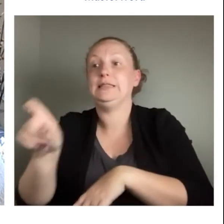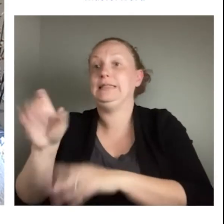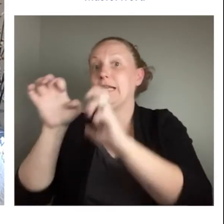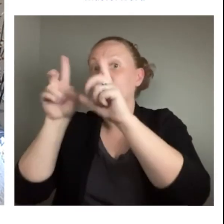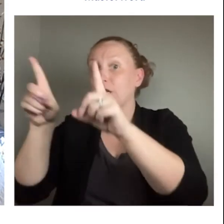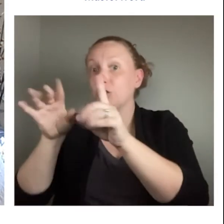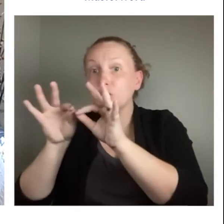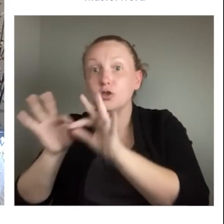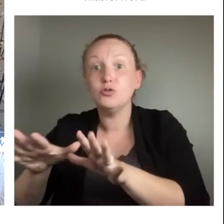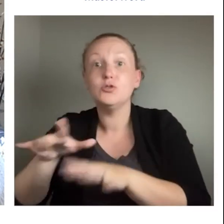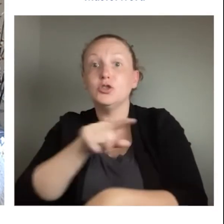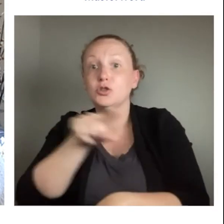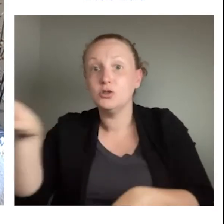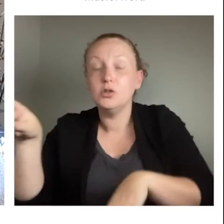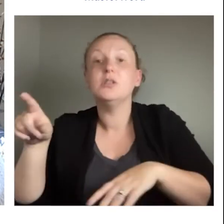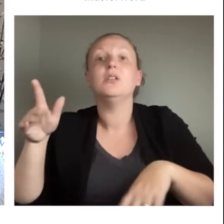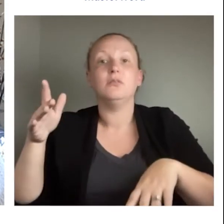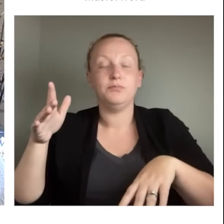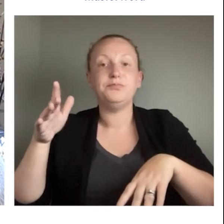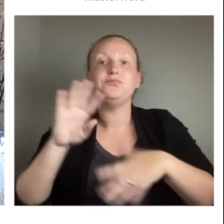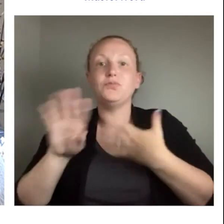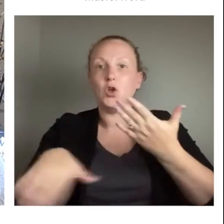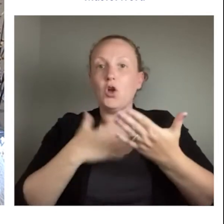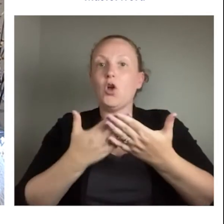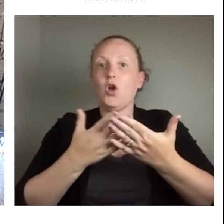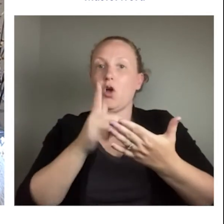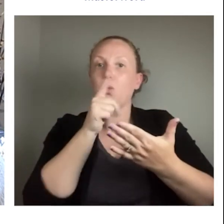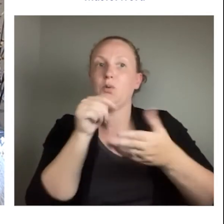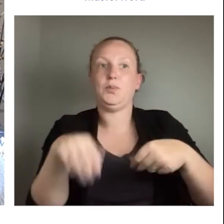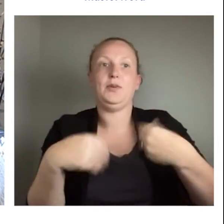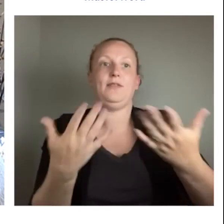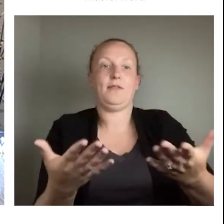access to help us develop job descriptions, ah,